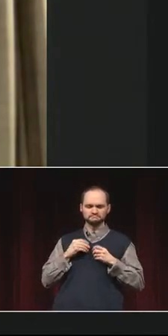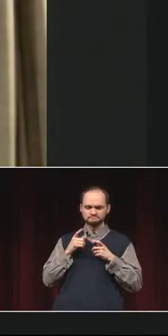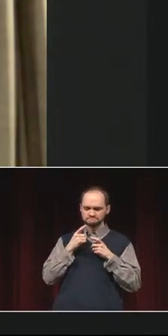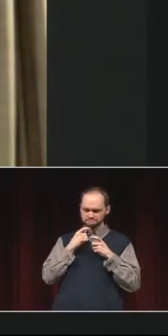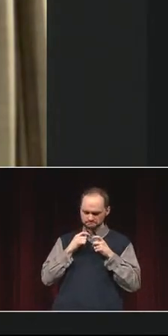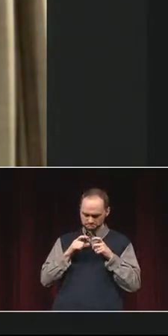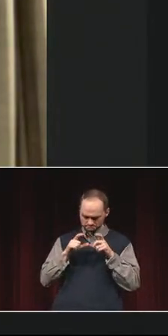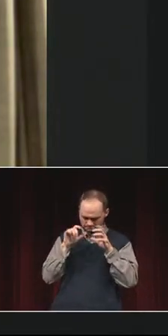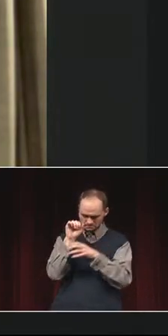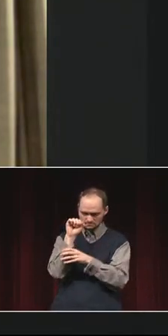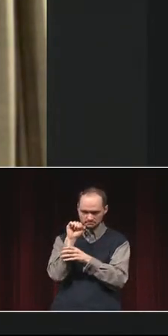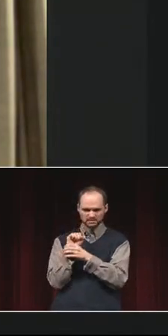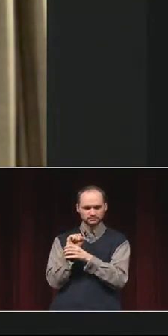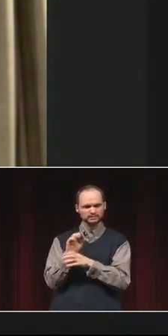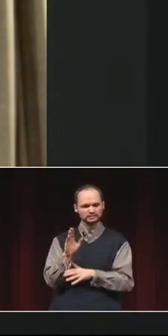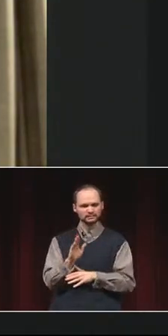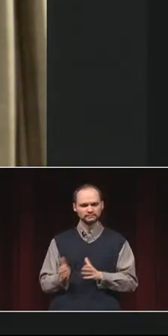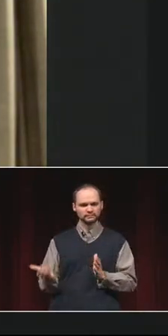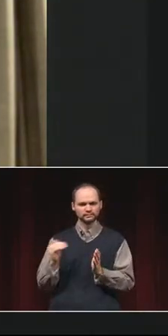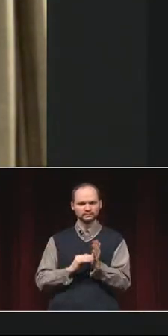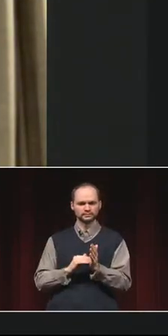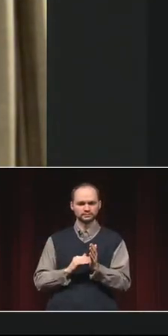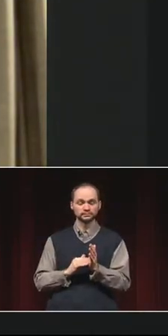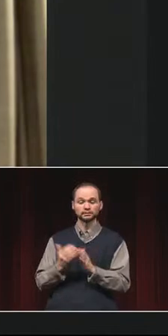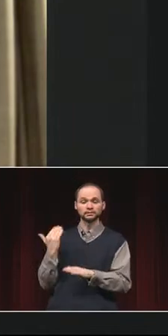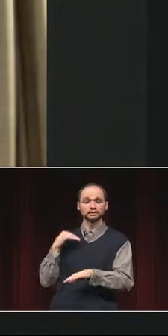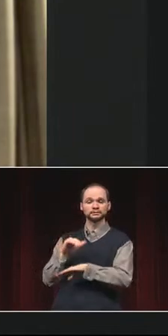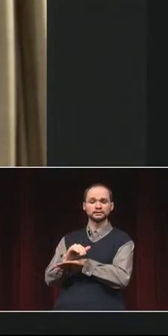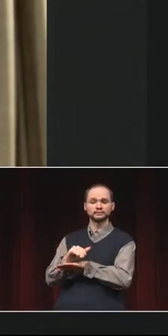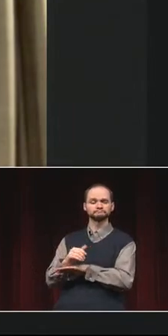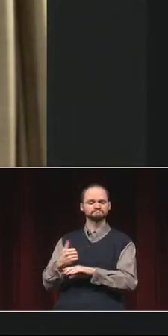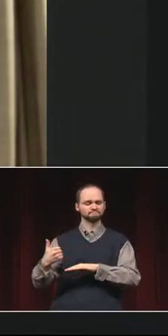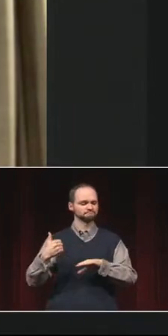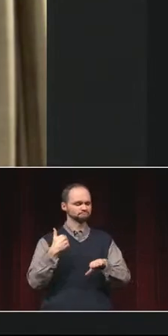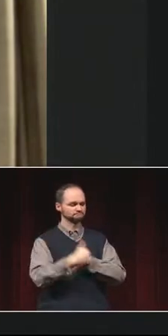Last night I was charged with a violation of chapter 6 section 11